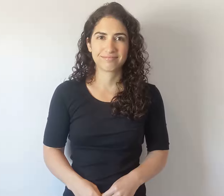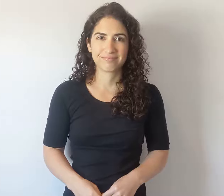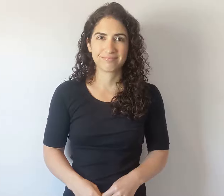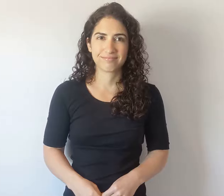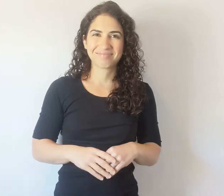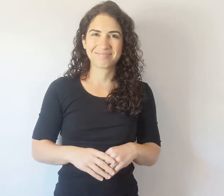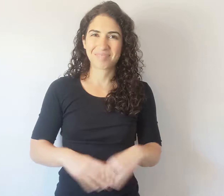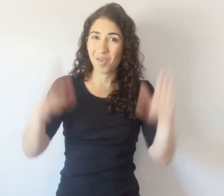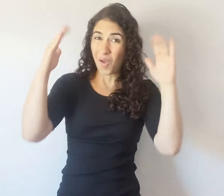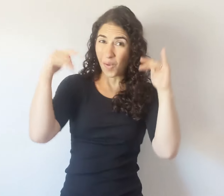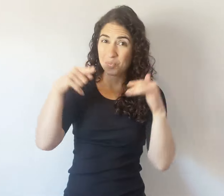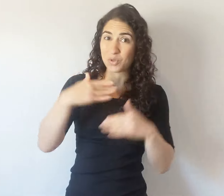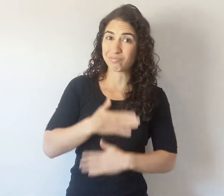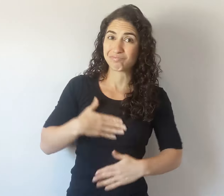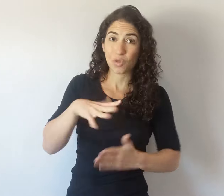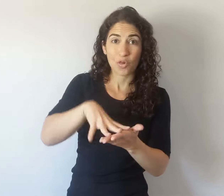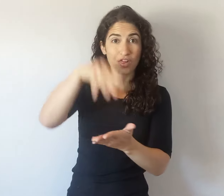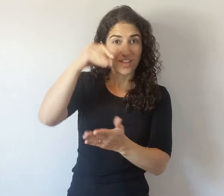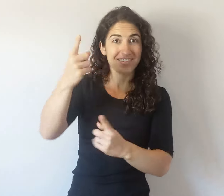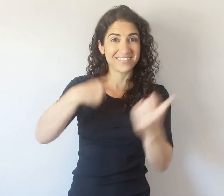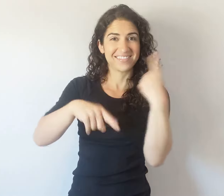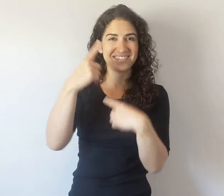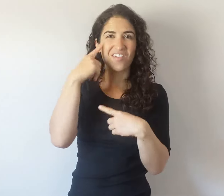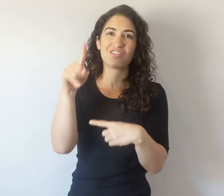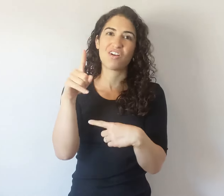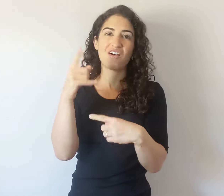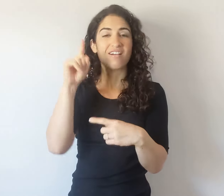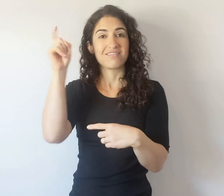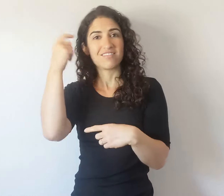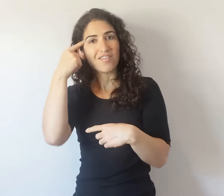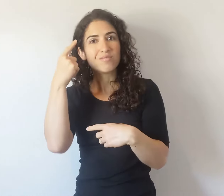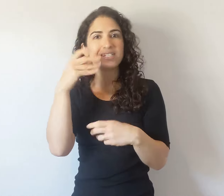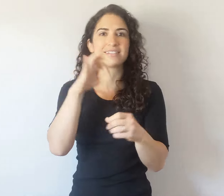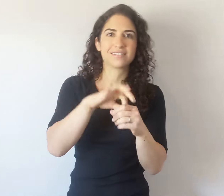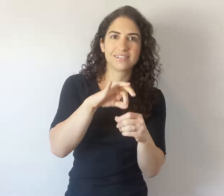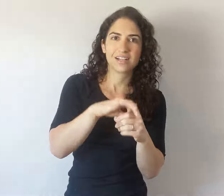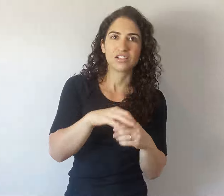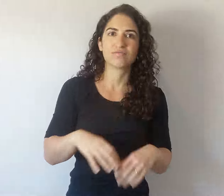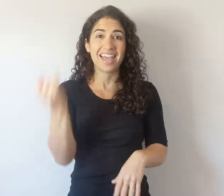I hope that you enjoyed learning these signs for government and elections!